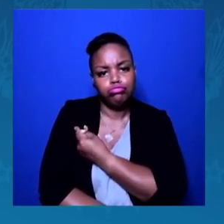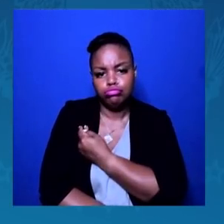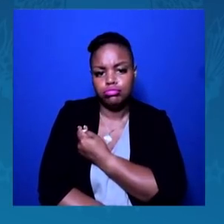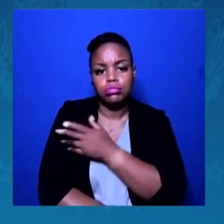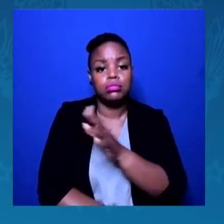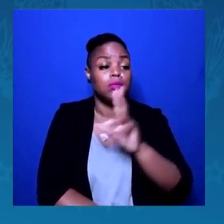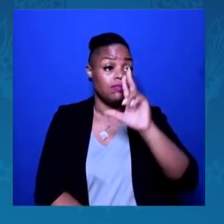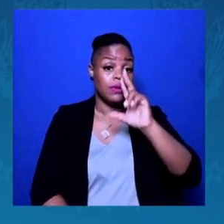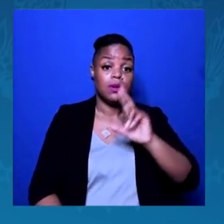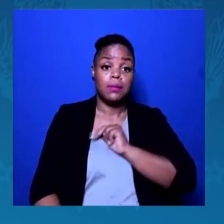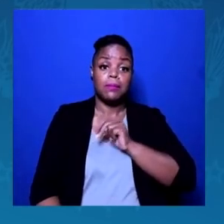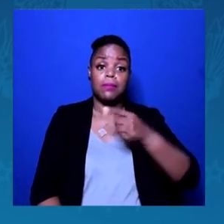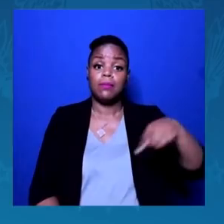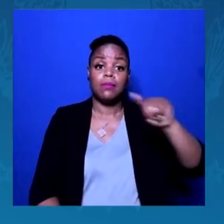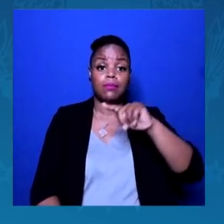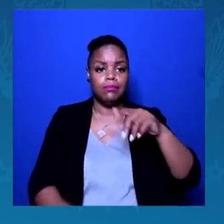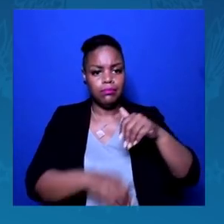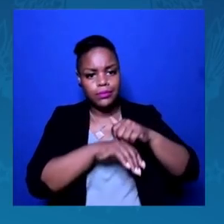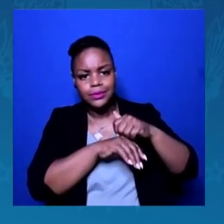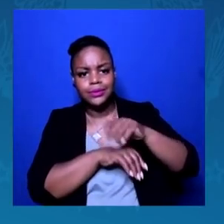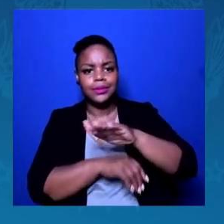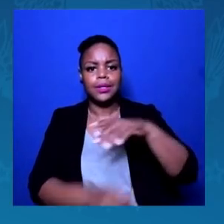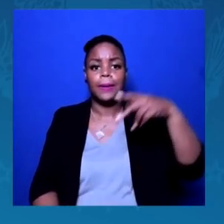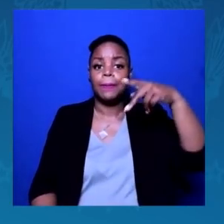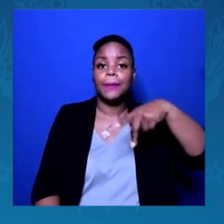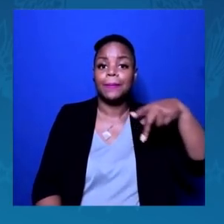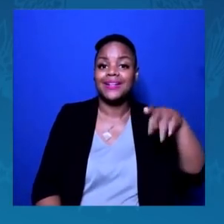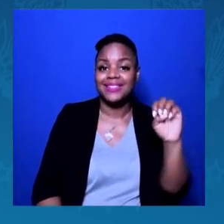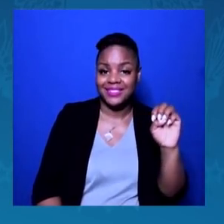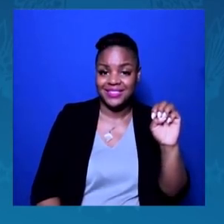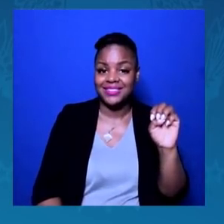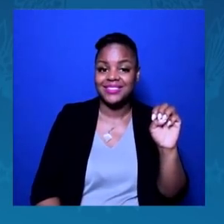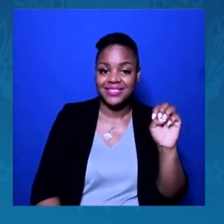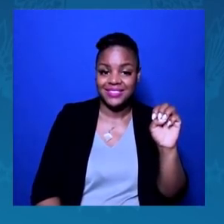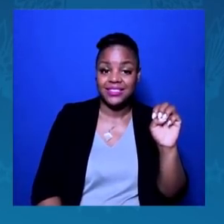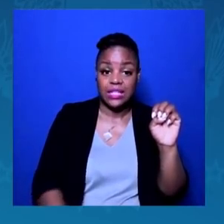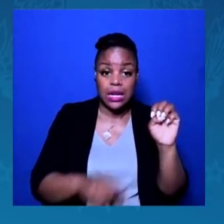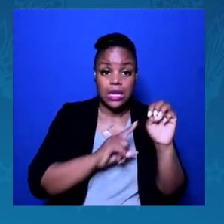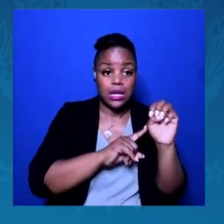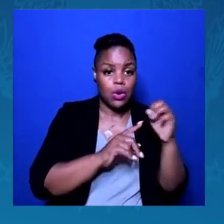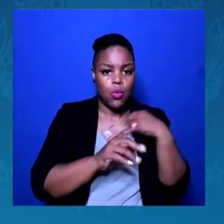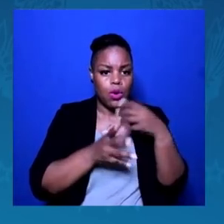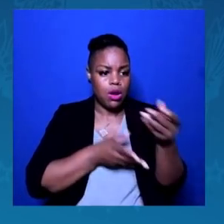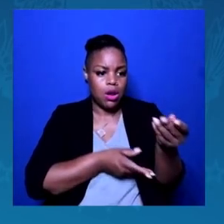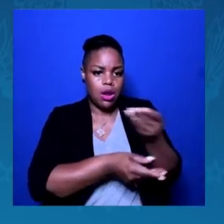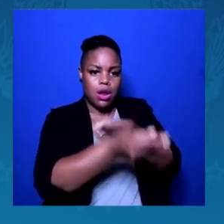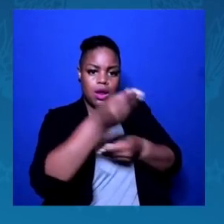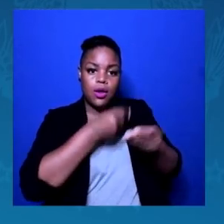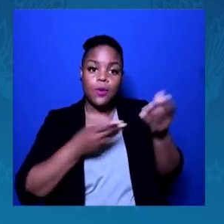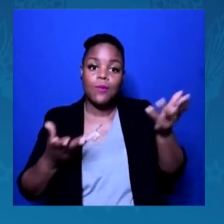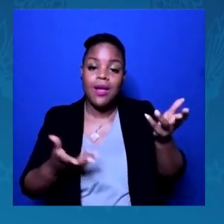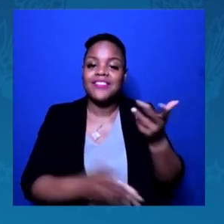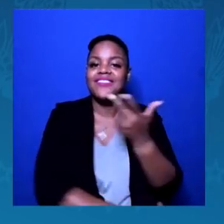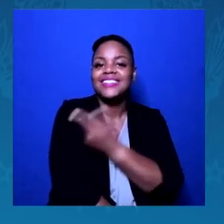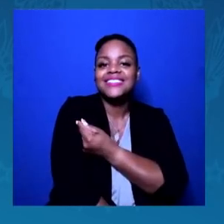but also what we can do together to be prepared. We call it preparedness for the inevitable next pandemic.